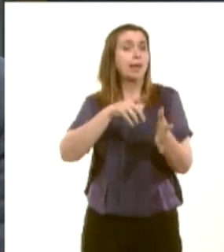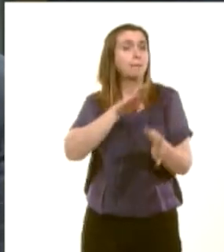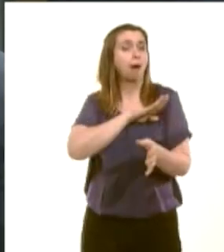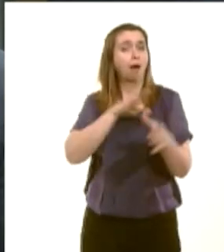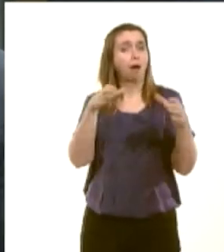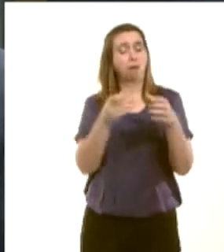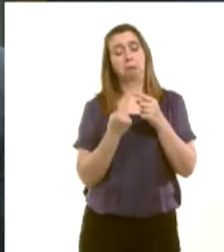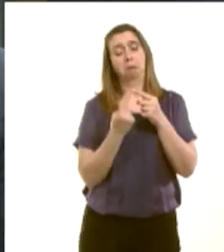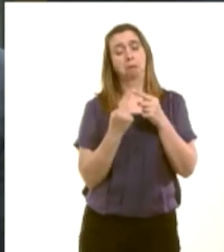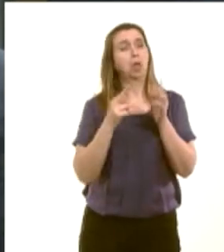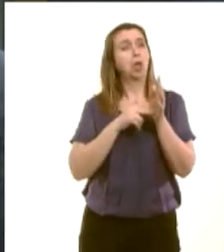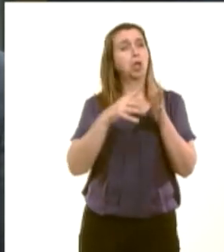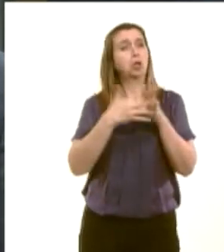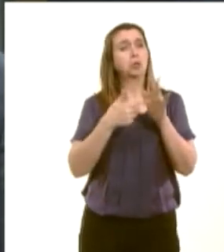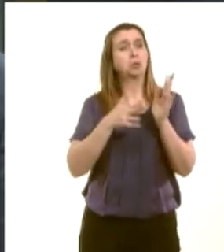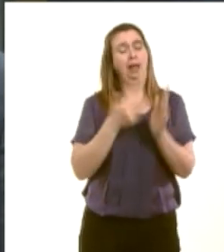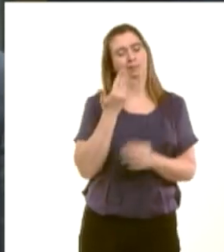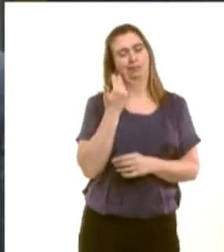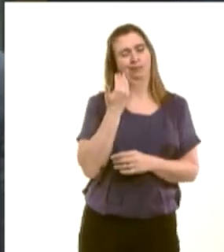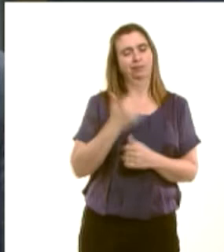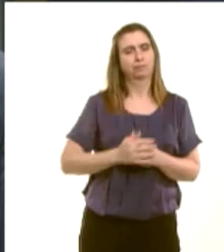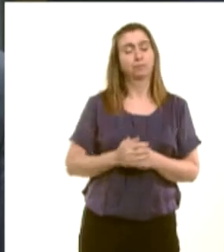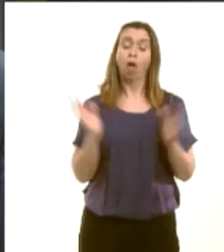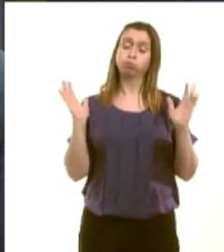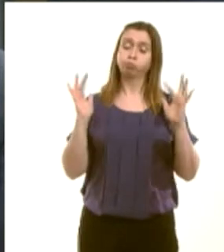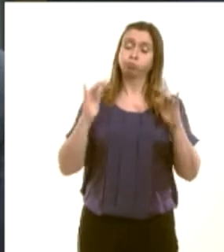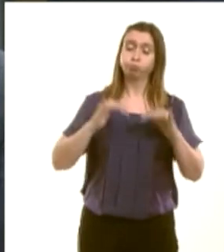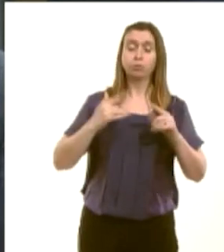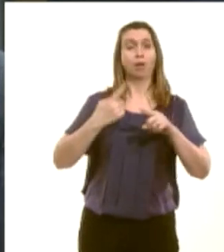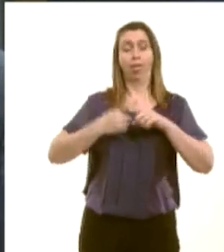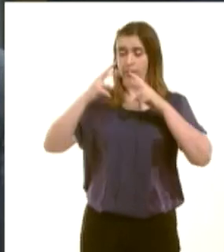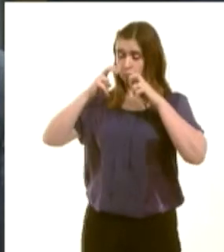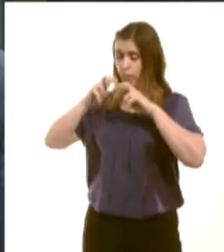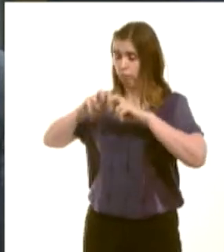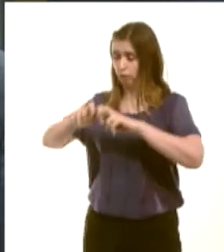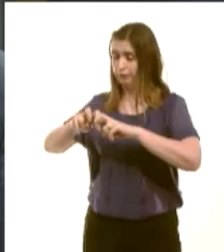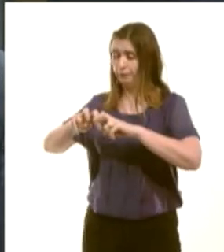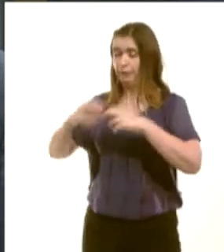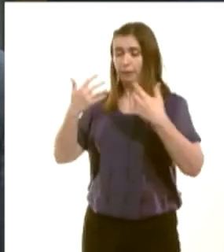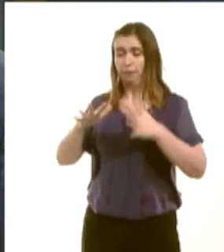couple of weeks ago. The conference and study quite rightly pointed out the strategic importance